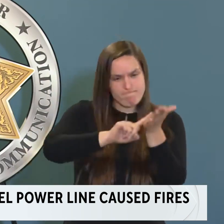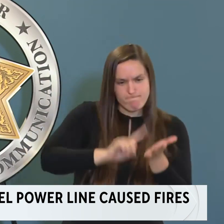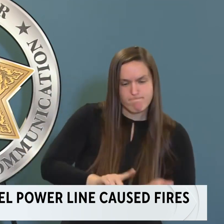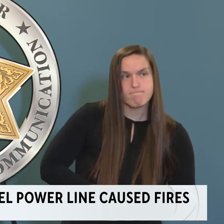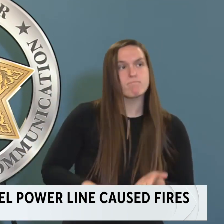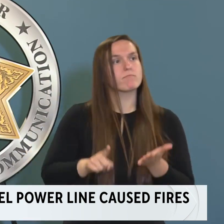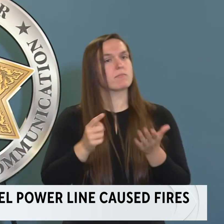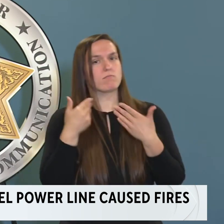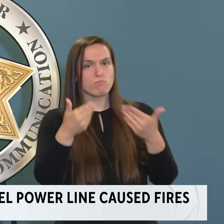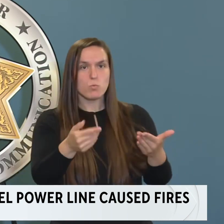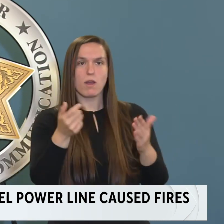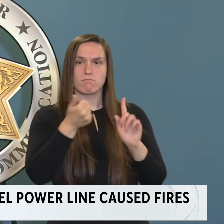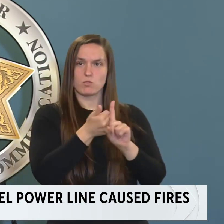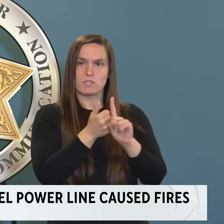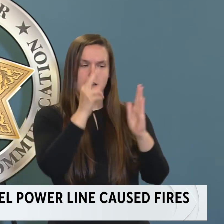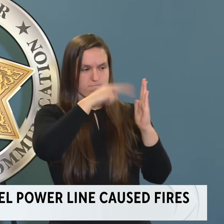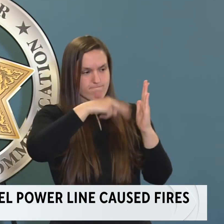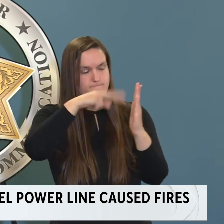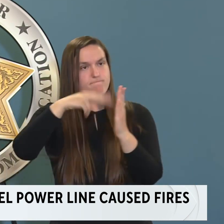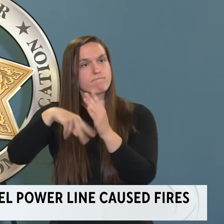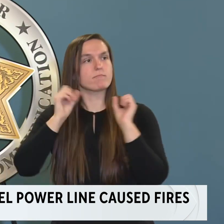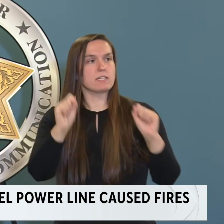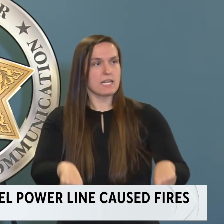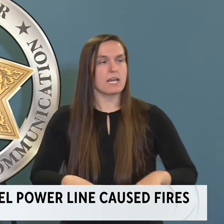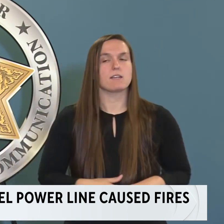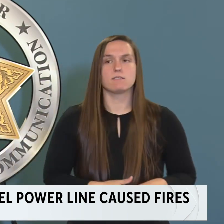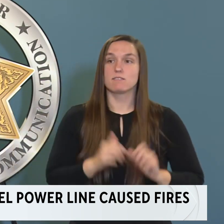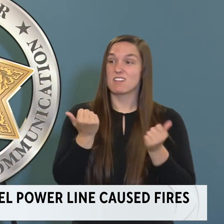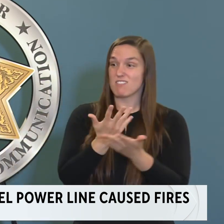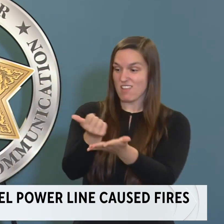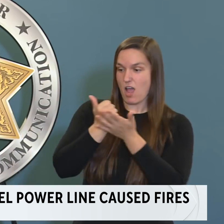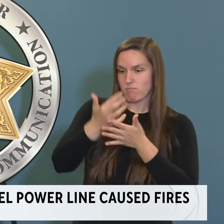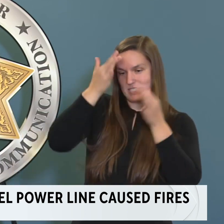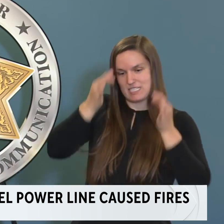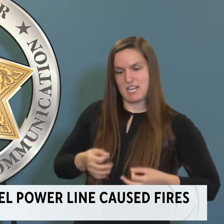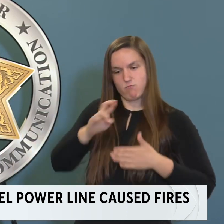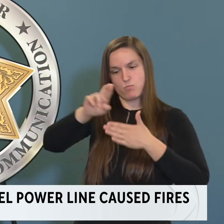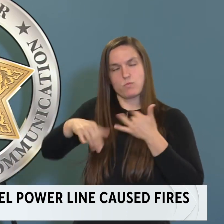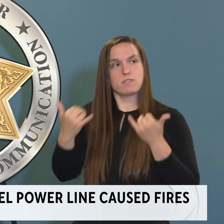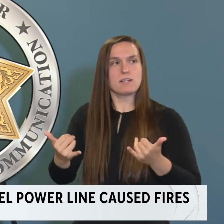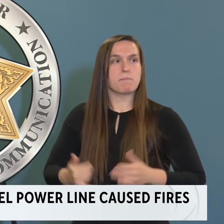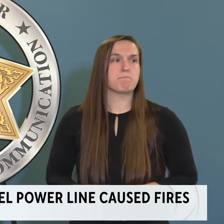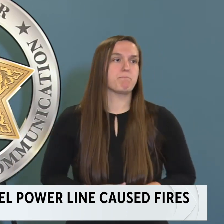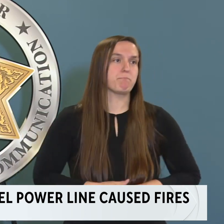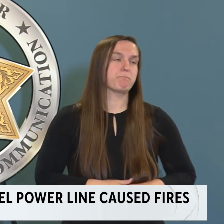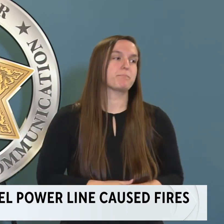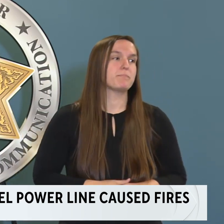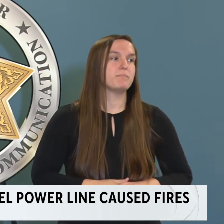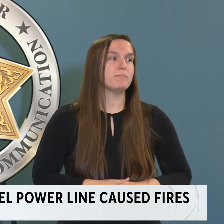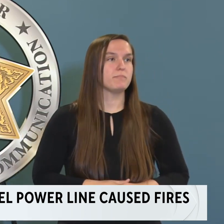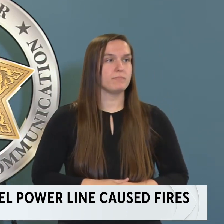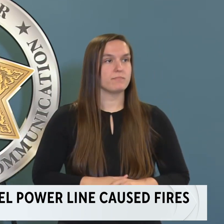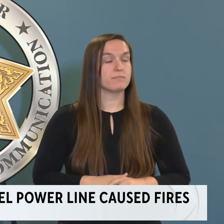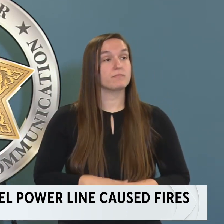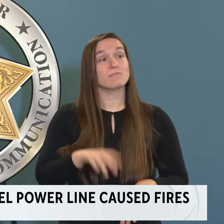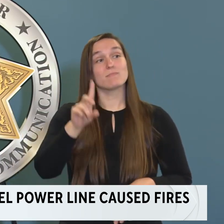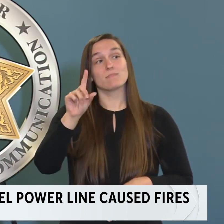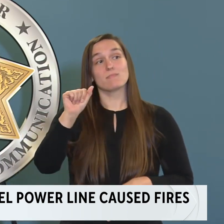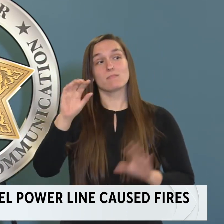COMMITTEE MEMBERS AND MEMBERS OF THE MEDIA TO LOOK THROUGH THOSE MATERIALS AND TO TAKE A